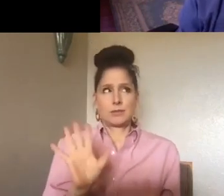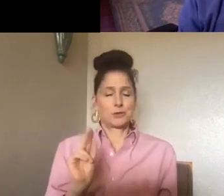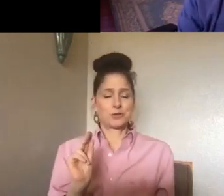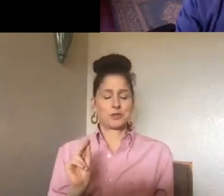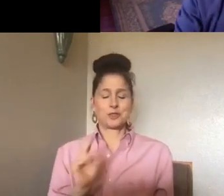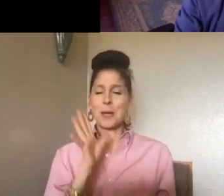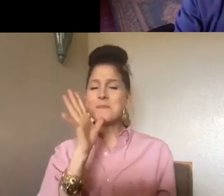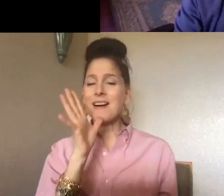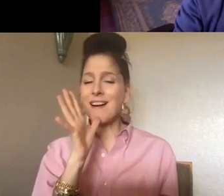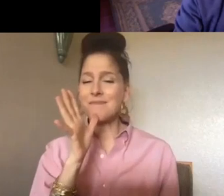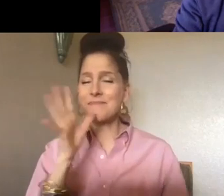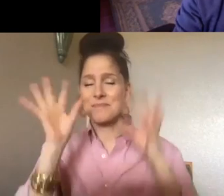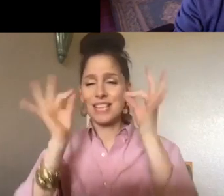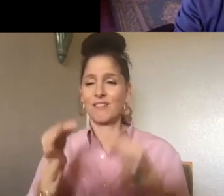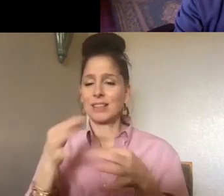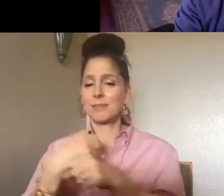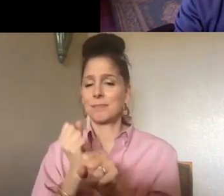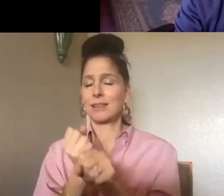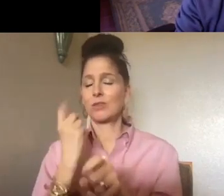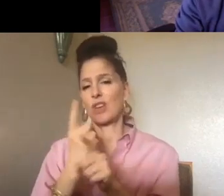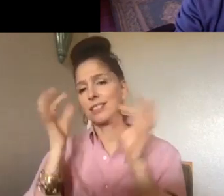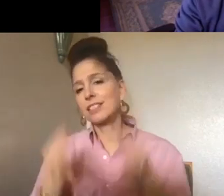not for five. Moms decide. They make the right choices.